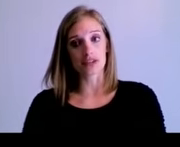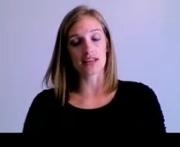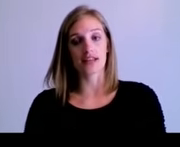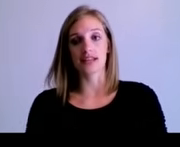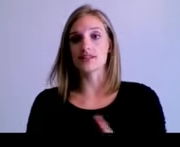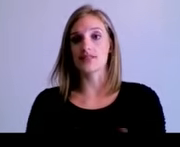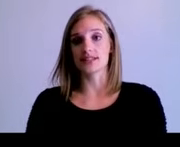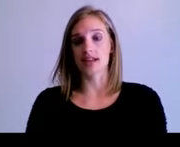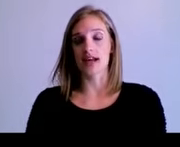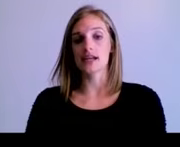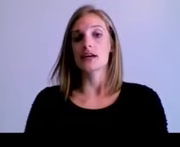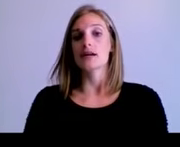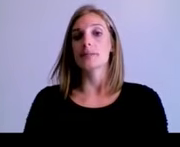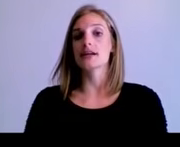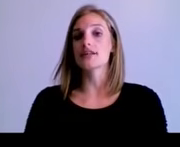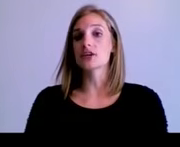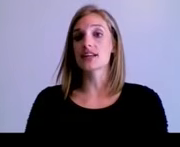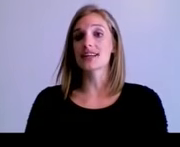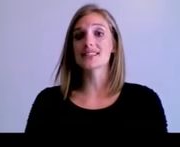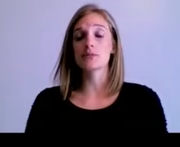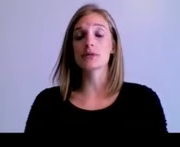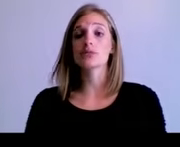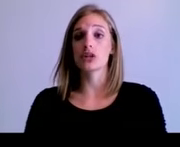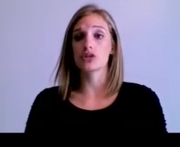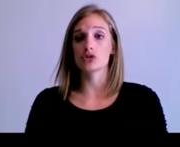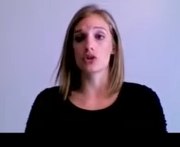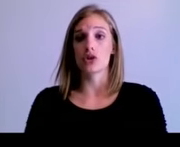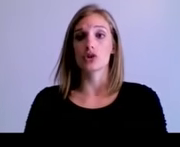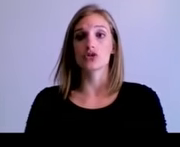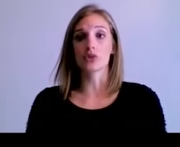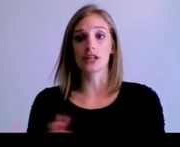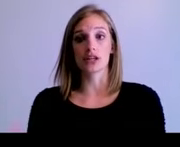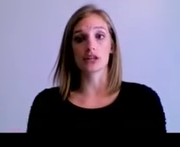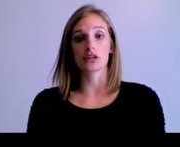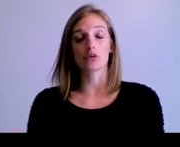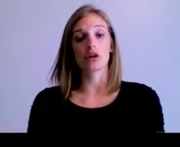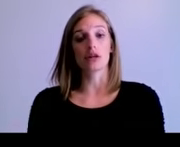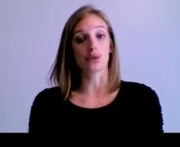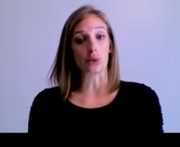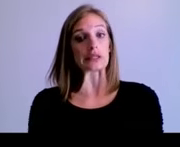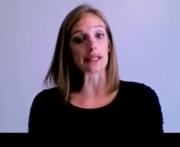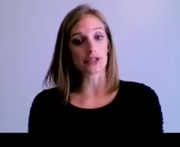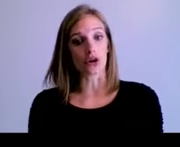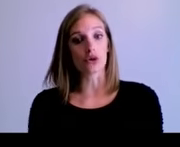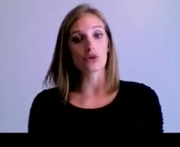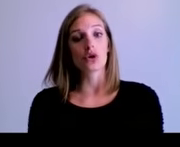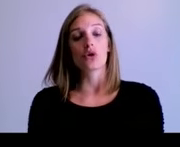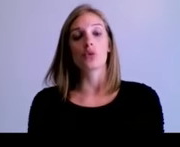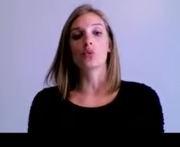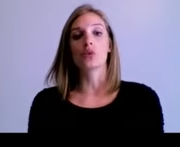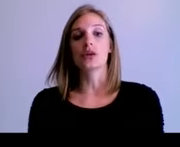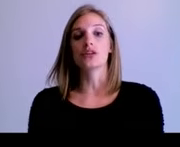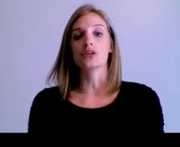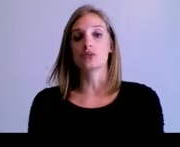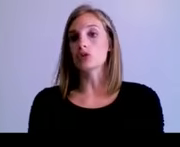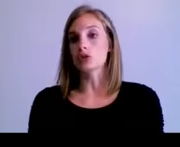and then give the sign because our signs can be regional.So here in Orlando we will learn